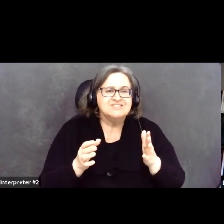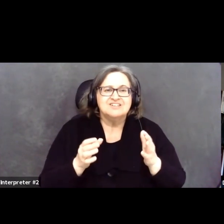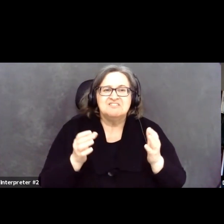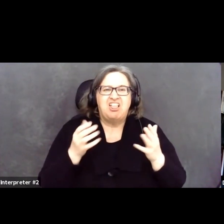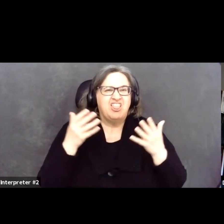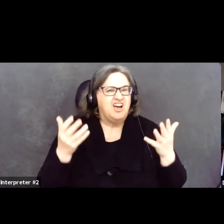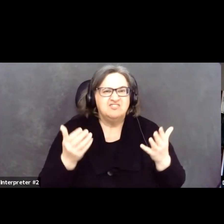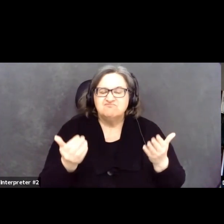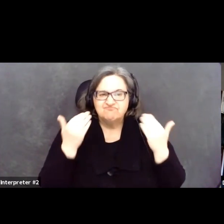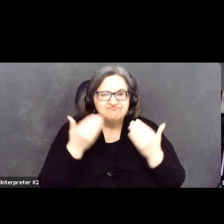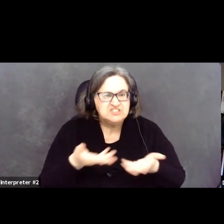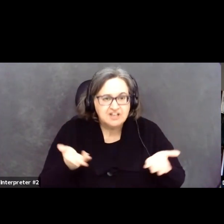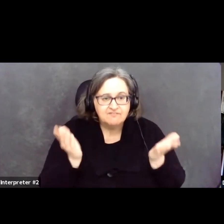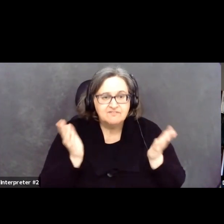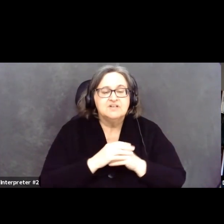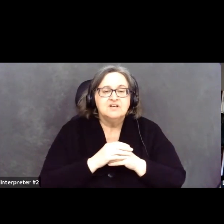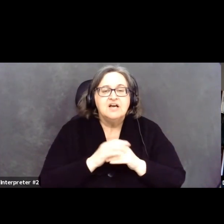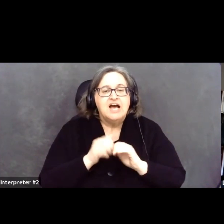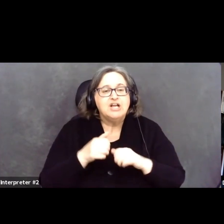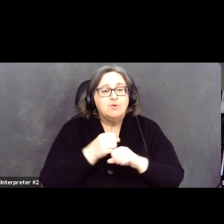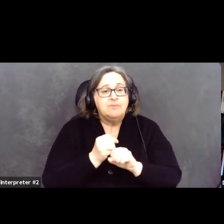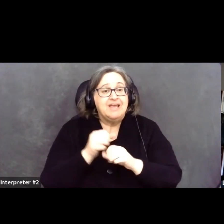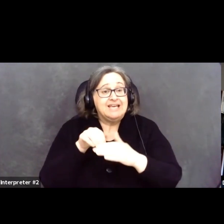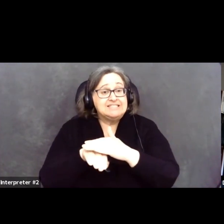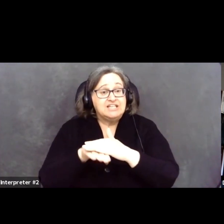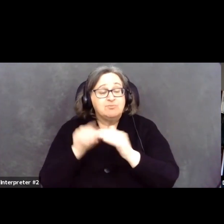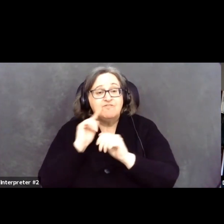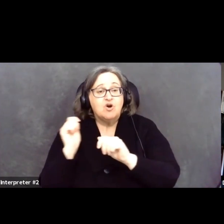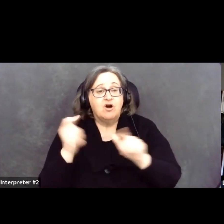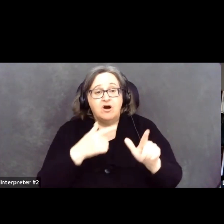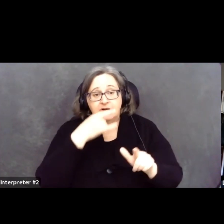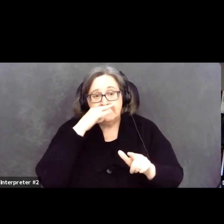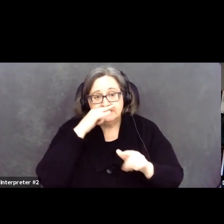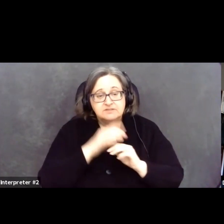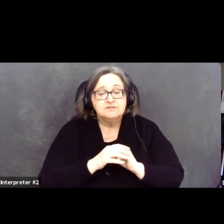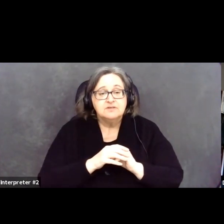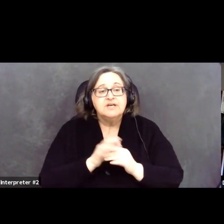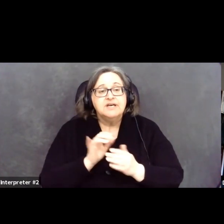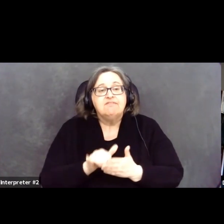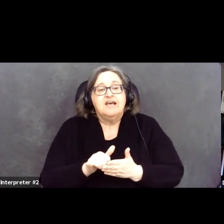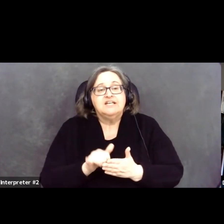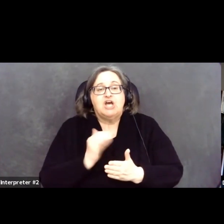How do we make it accessible to all kids. That's really what our goal is.